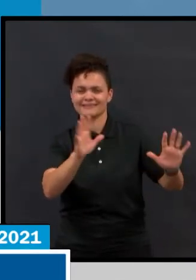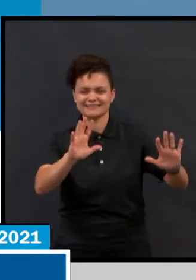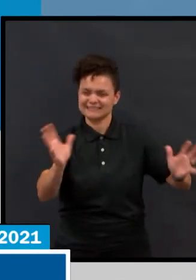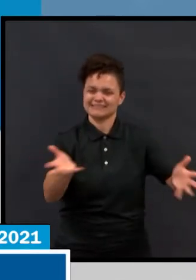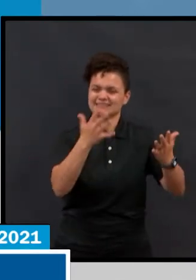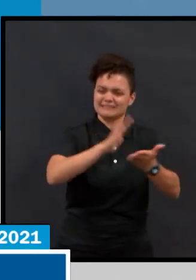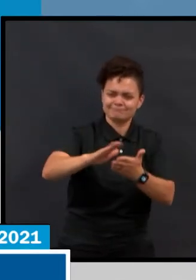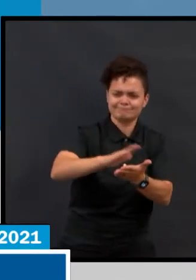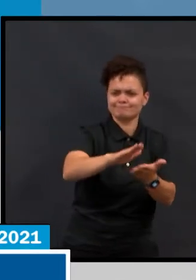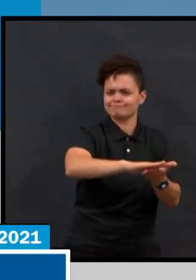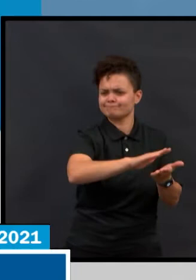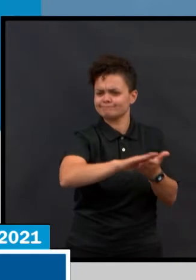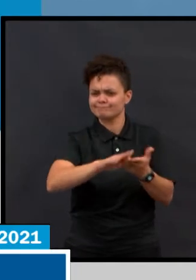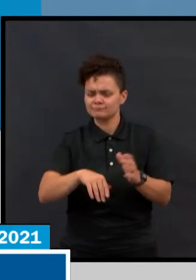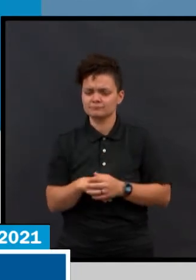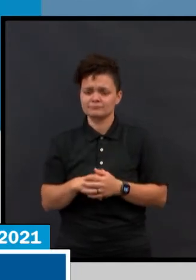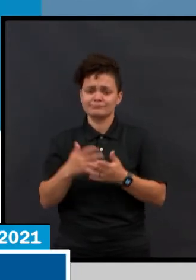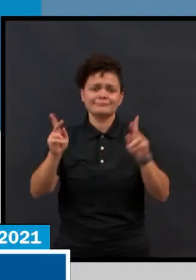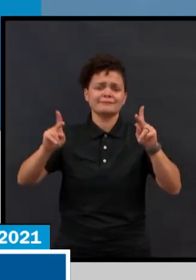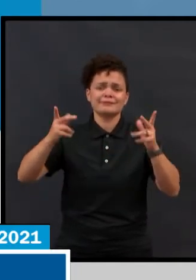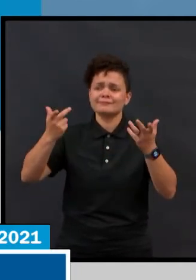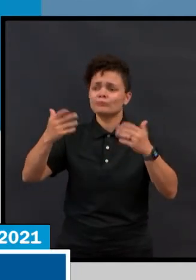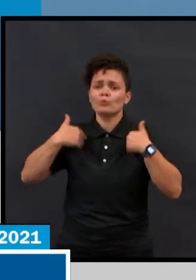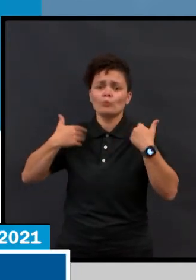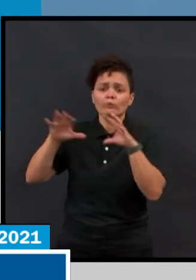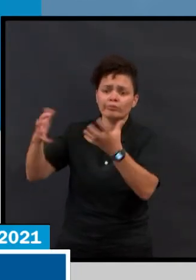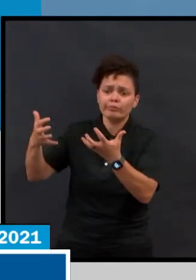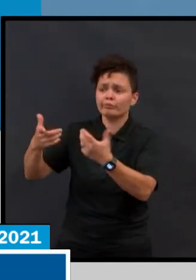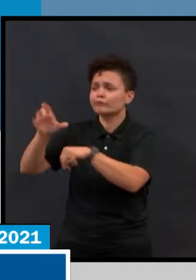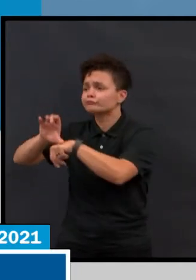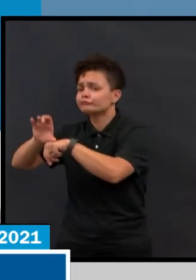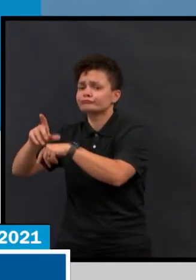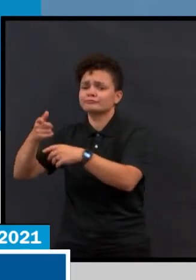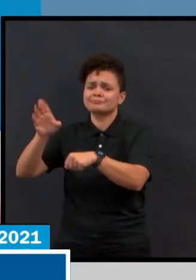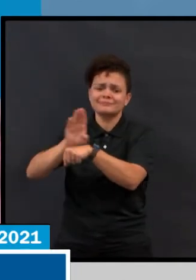churches and youth groups and professional groups can come up here camp out and join the outdoors